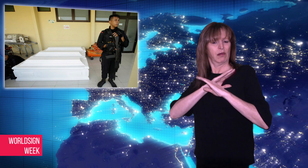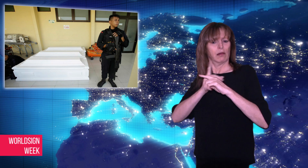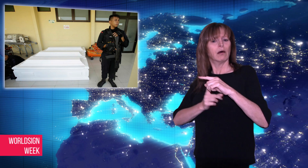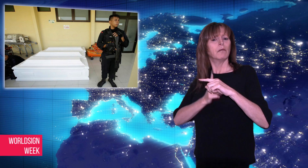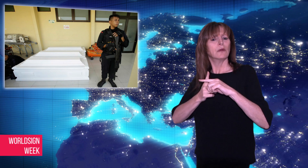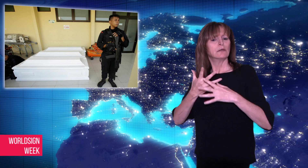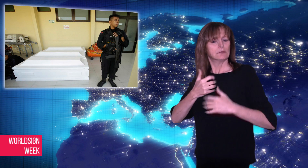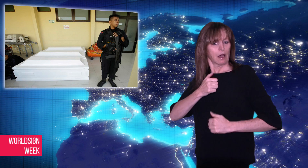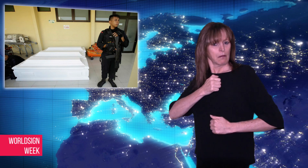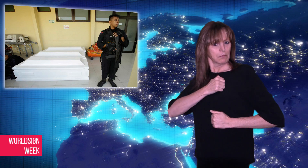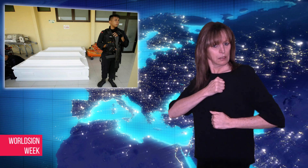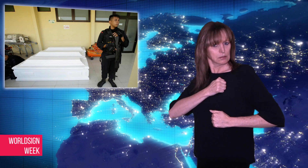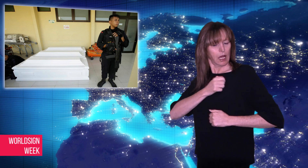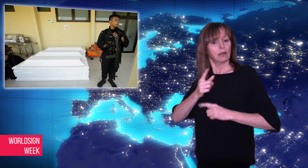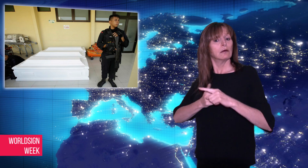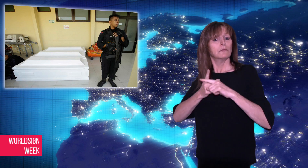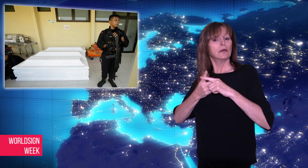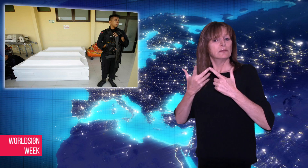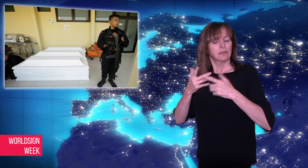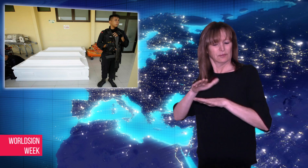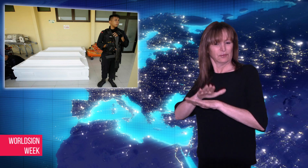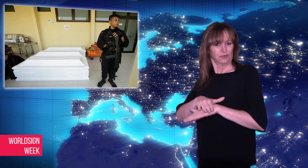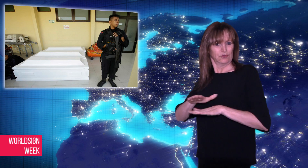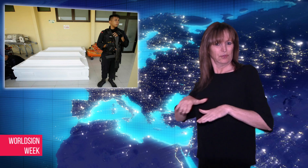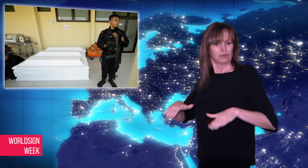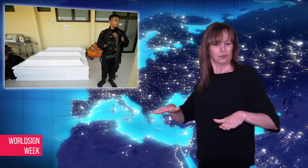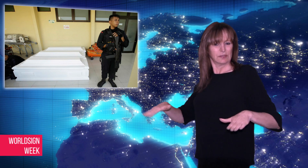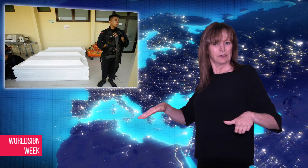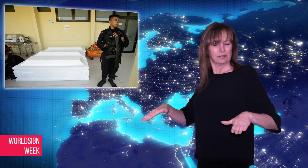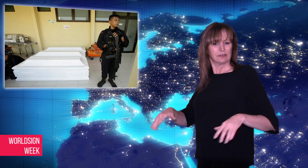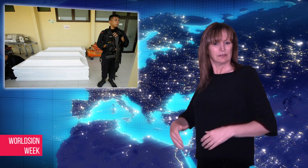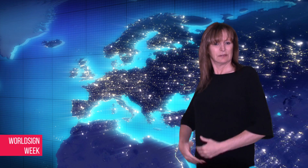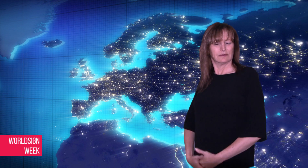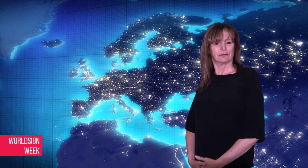and their children.